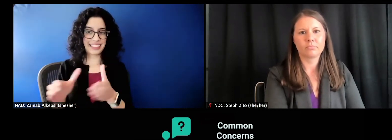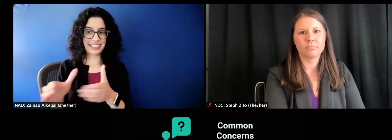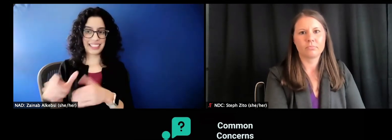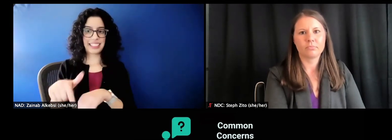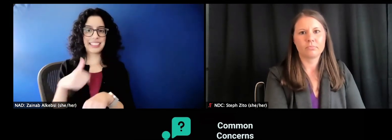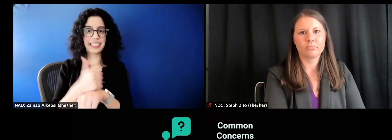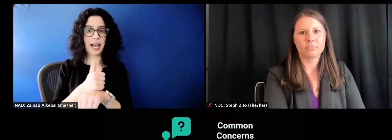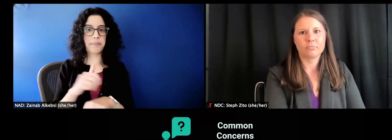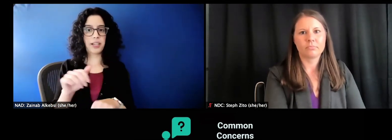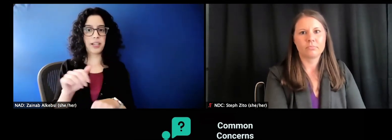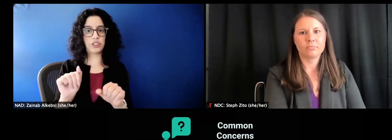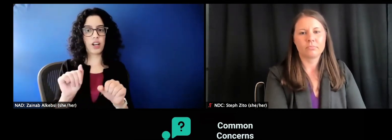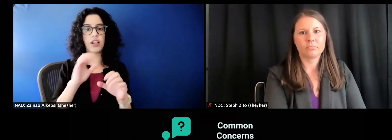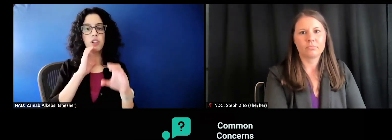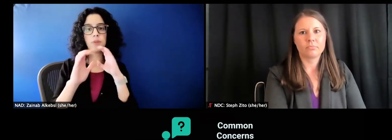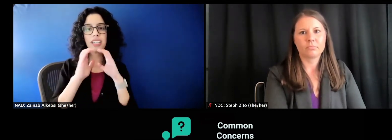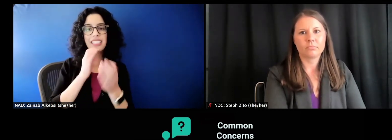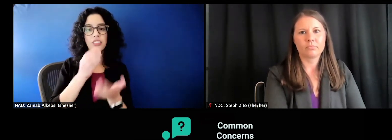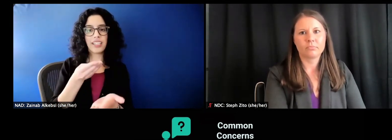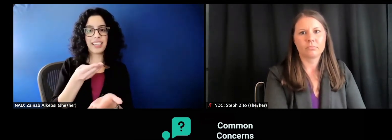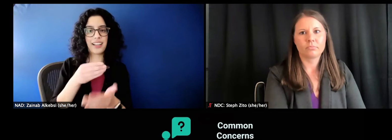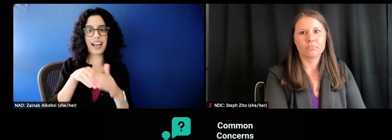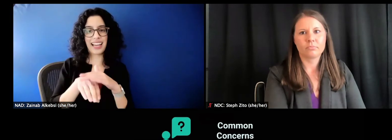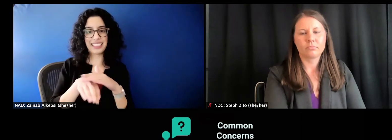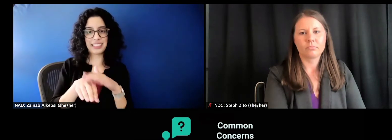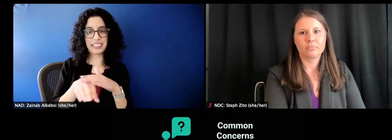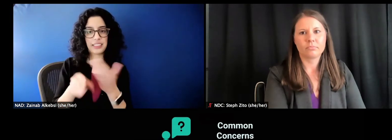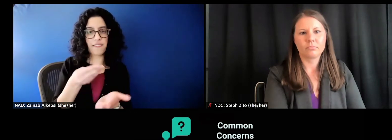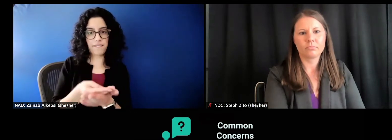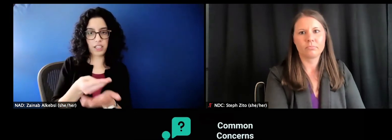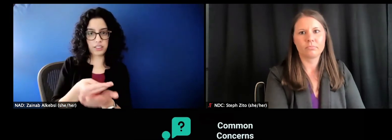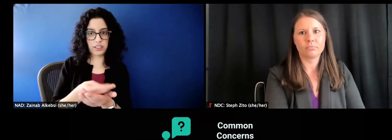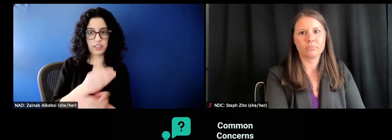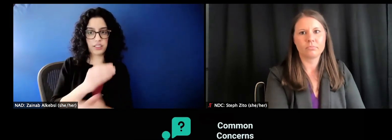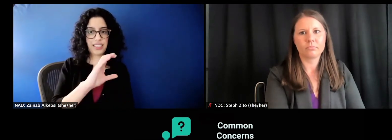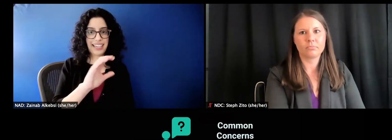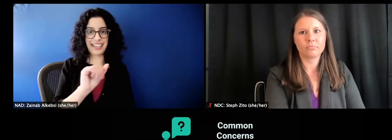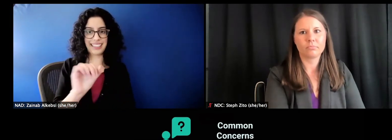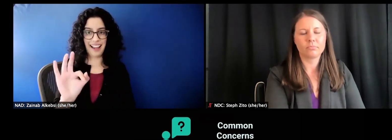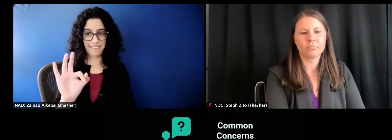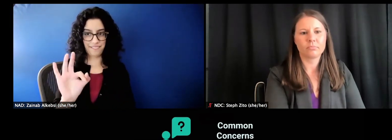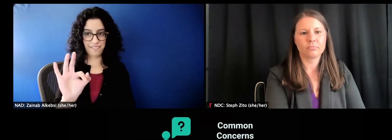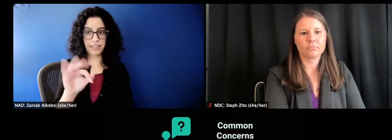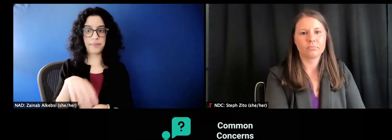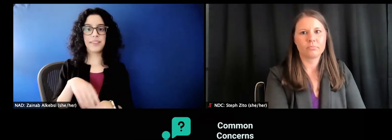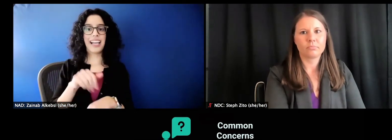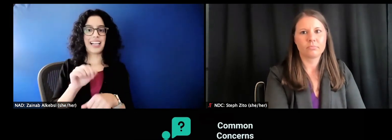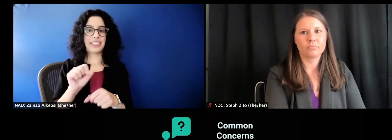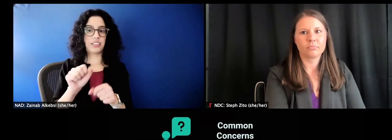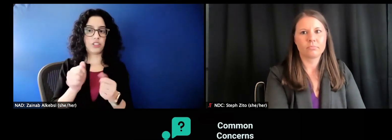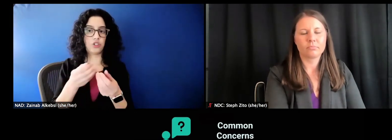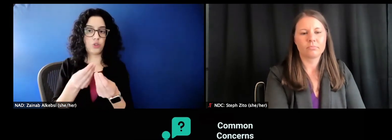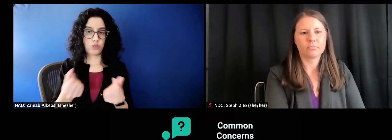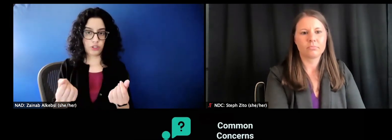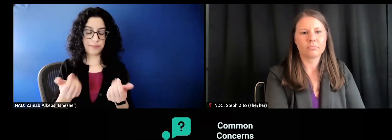establish a communication access fund, a CAF, as a solution.